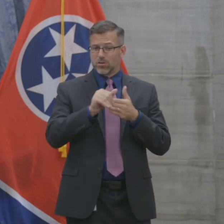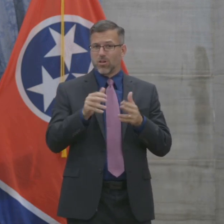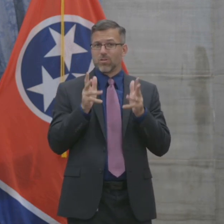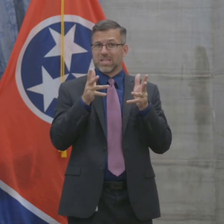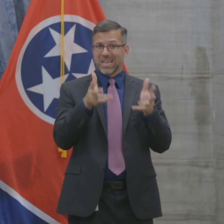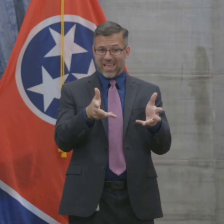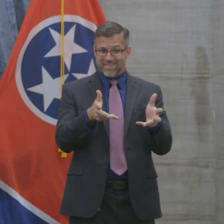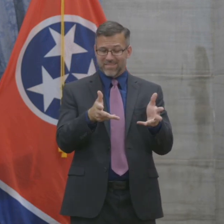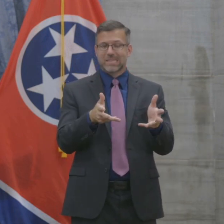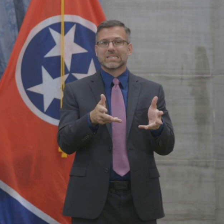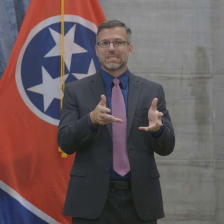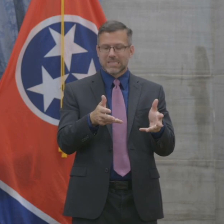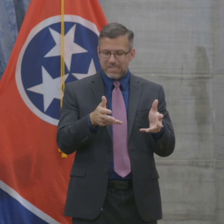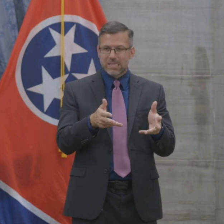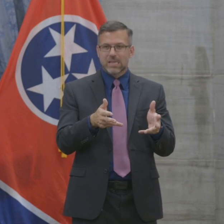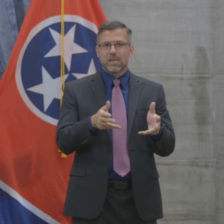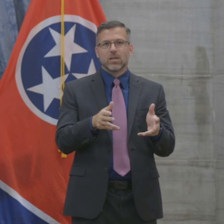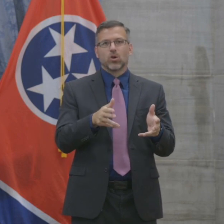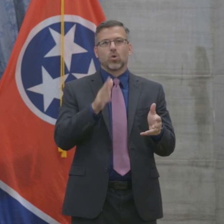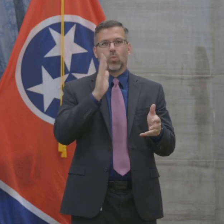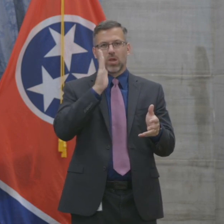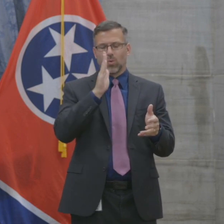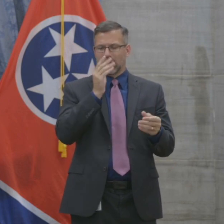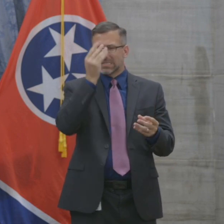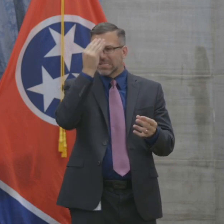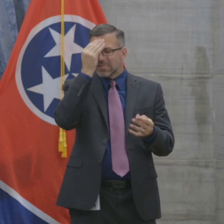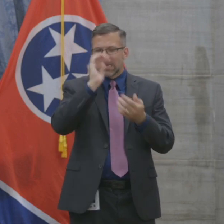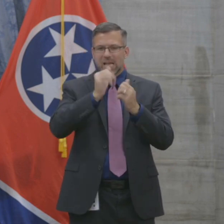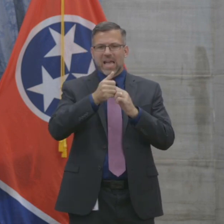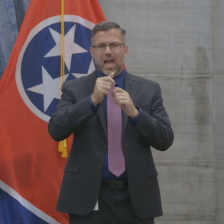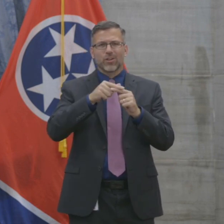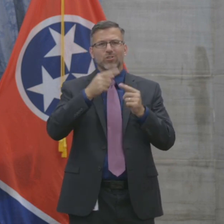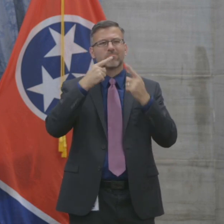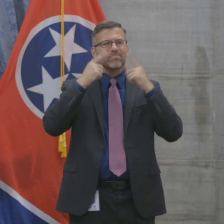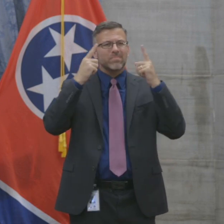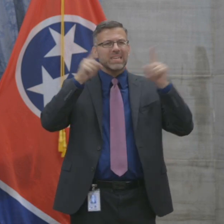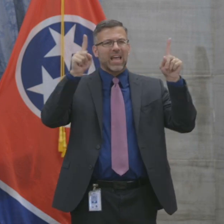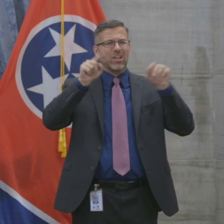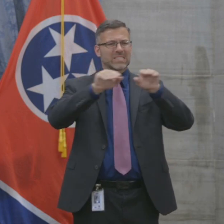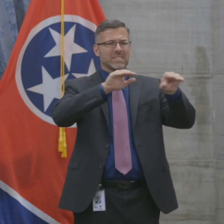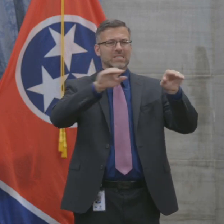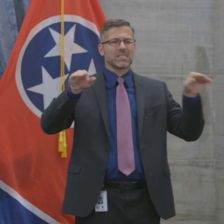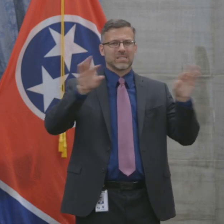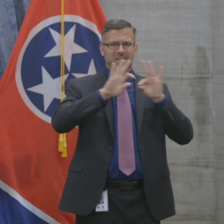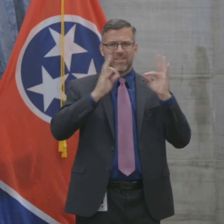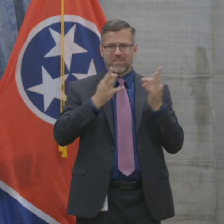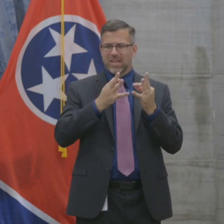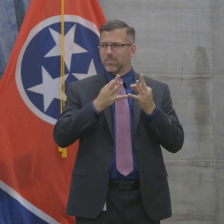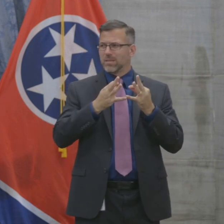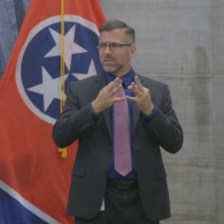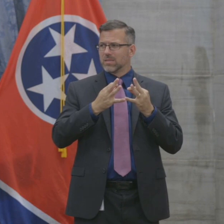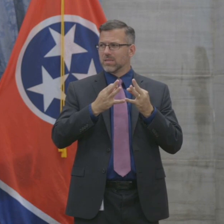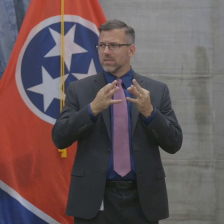aid for those families could be left on the table. Do you support over the next month DHS and the Department of Education